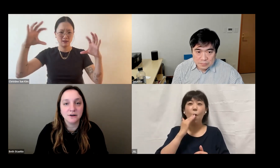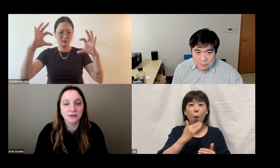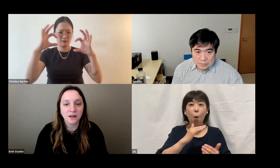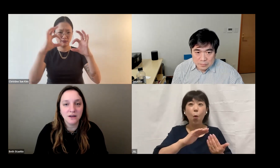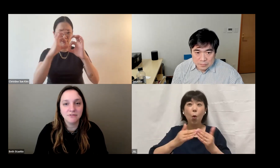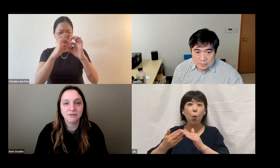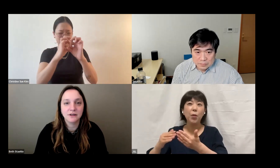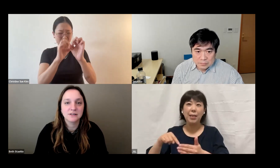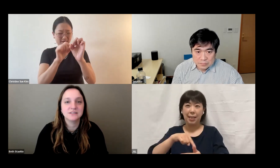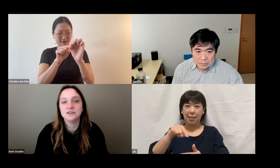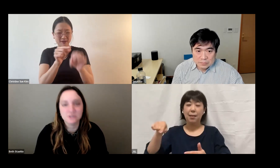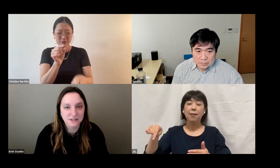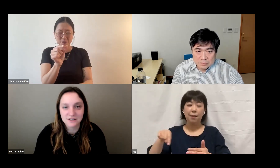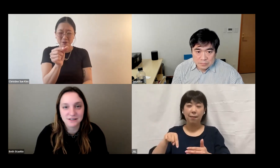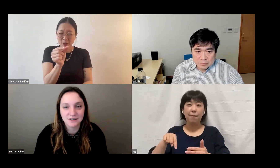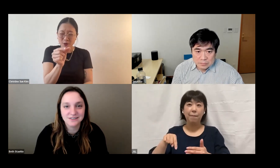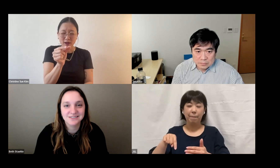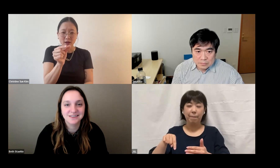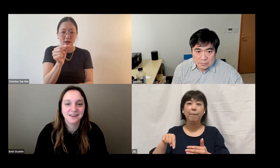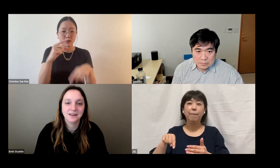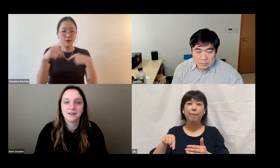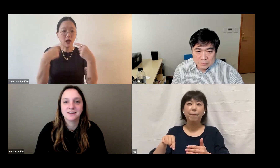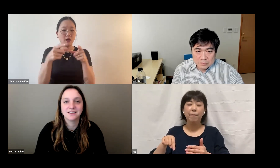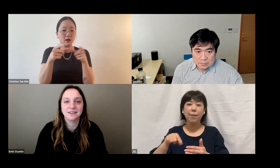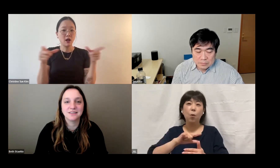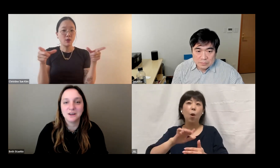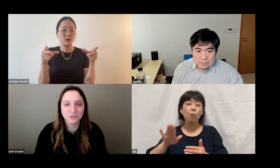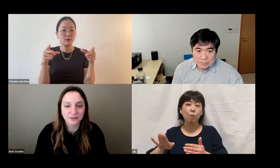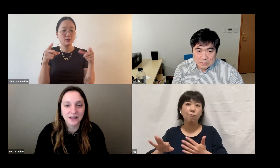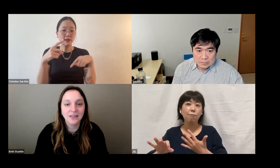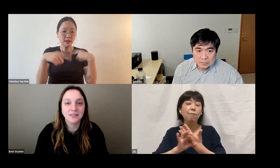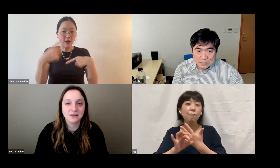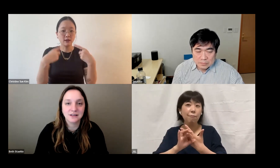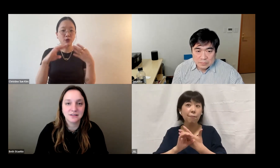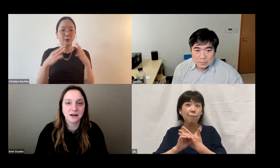in life. Senior citizens, the elderly, things like that.